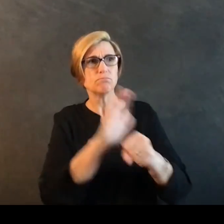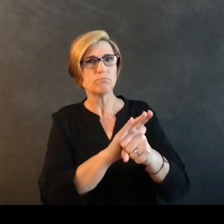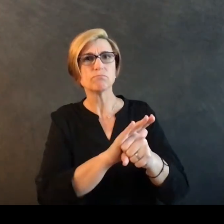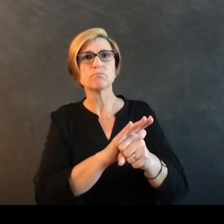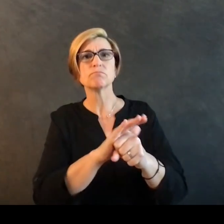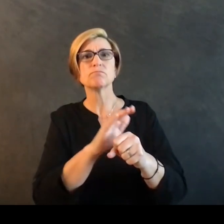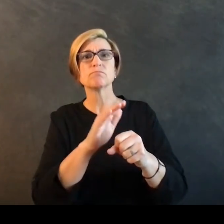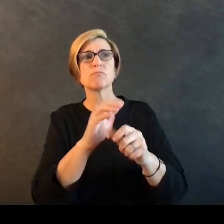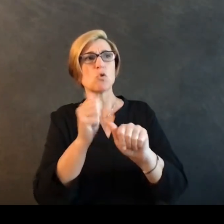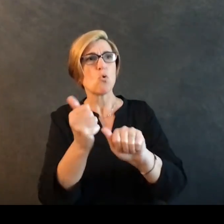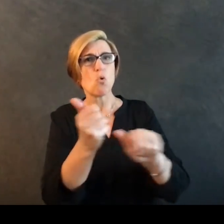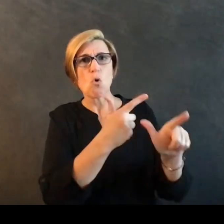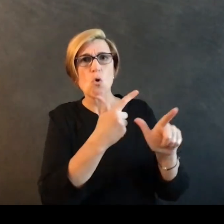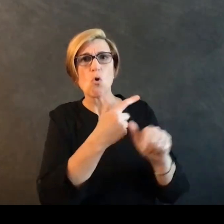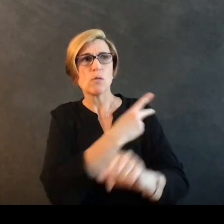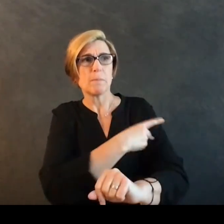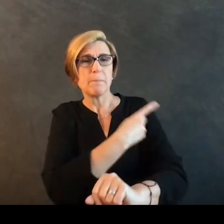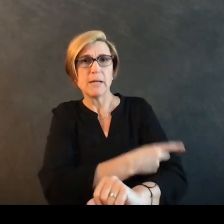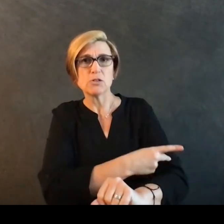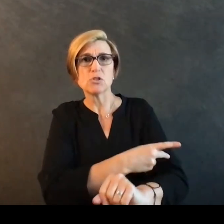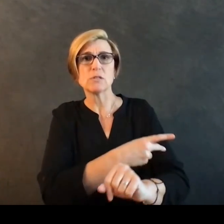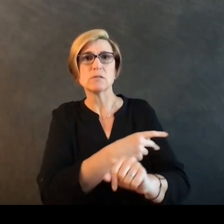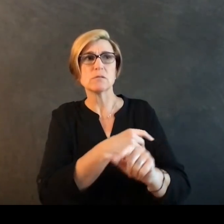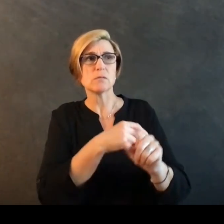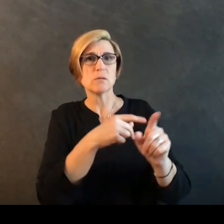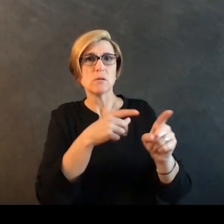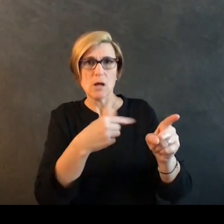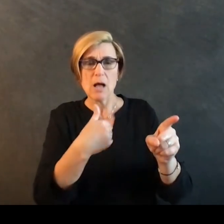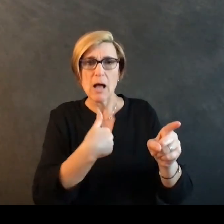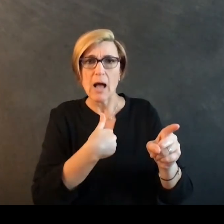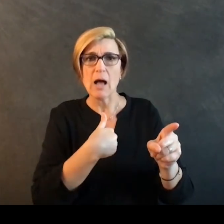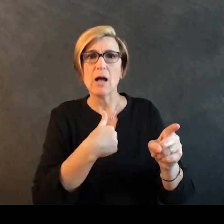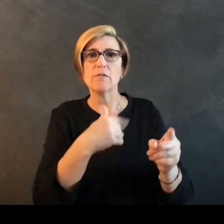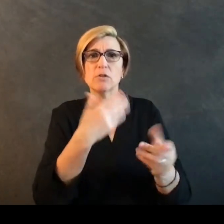that they deserve every healthcare provider every doctor and nurse and